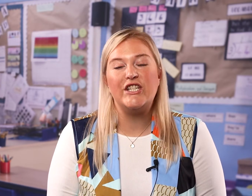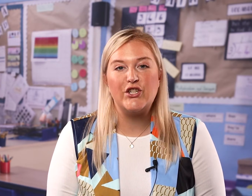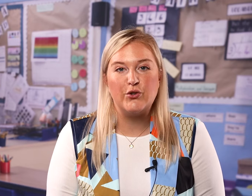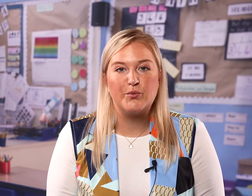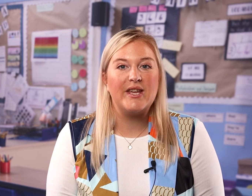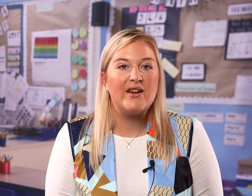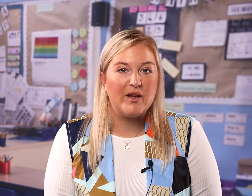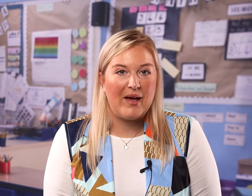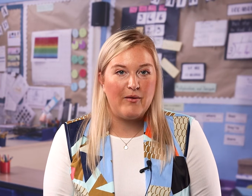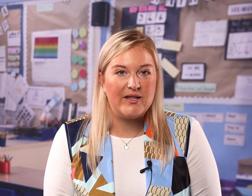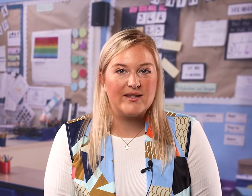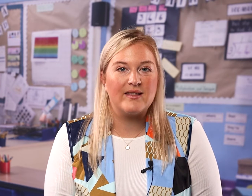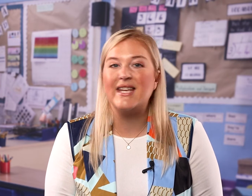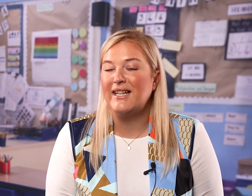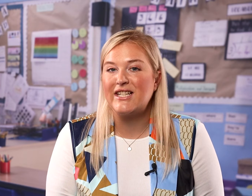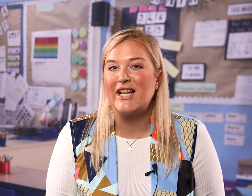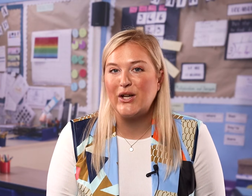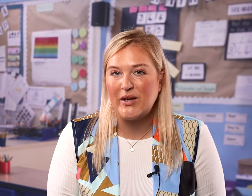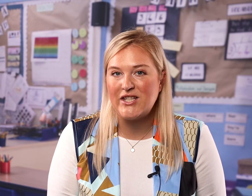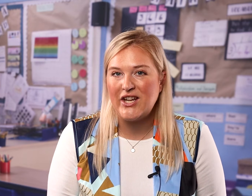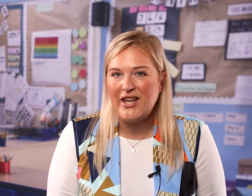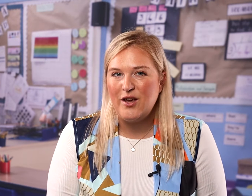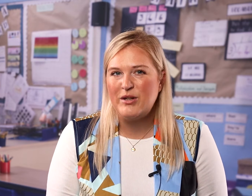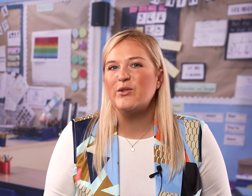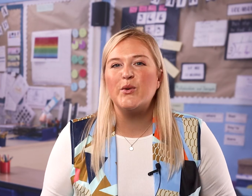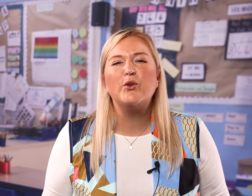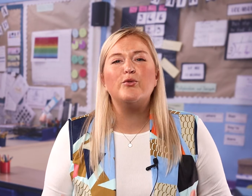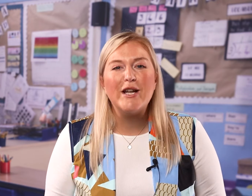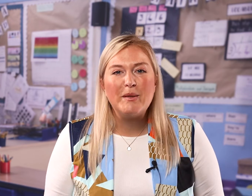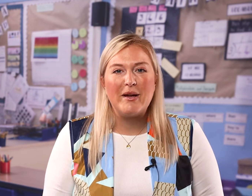for teaching children with hearing impairments the English language but it’s also incredibly